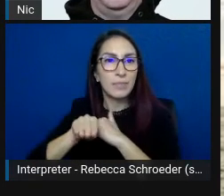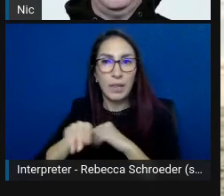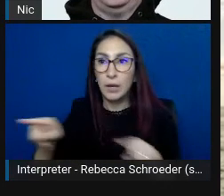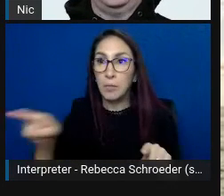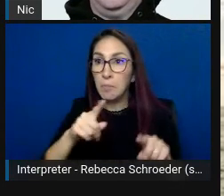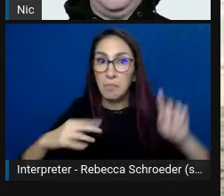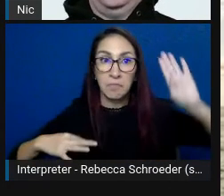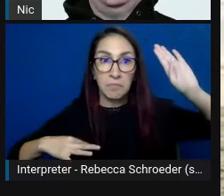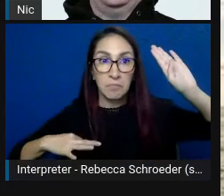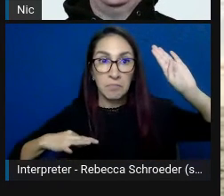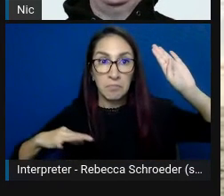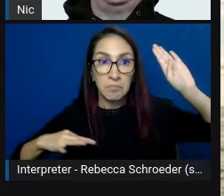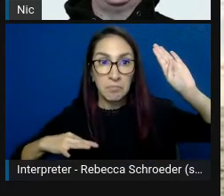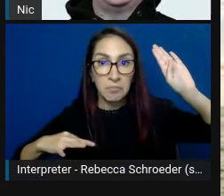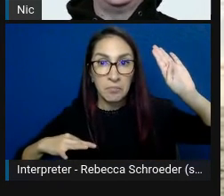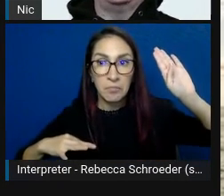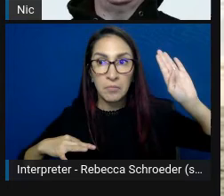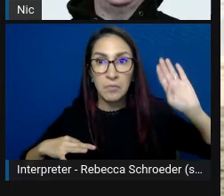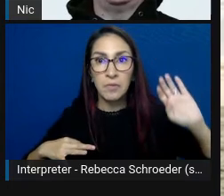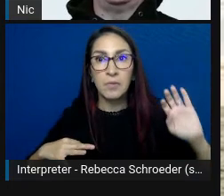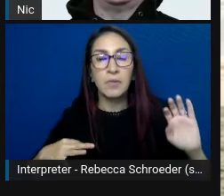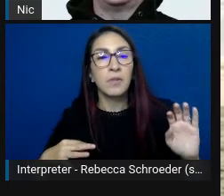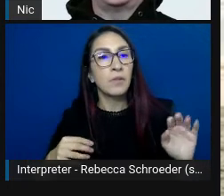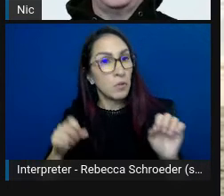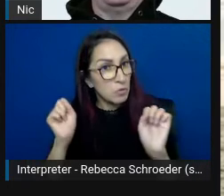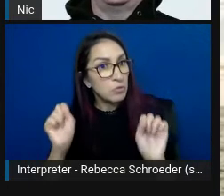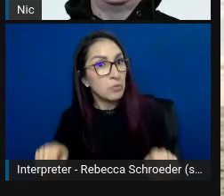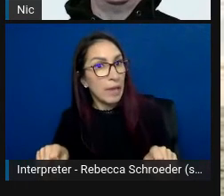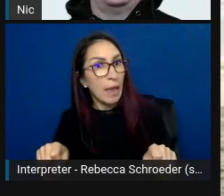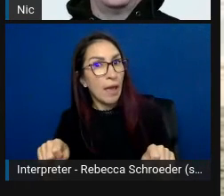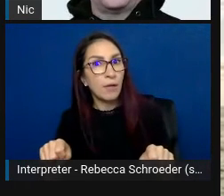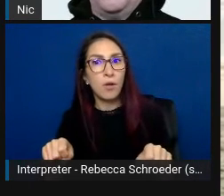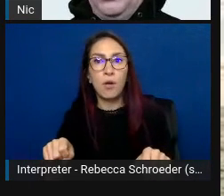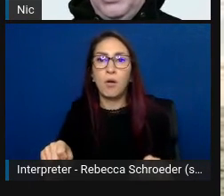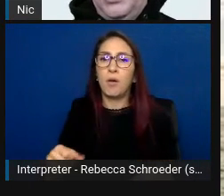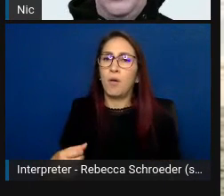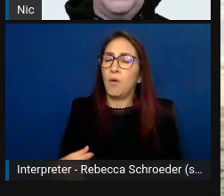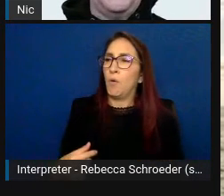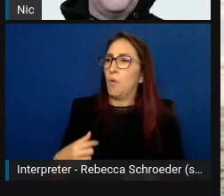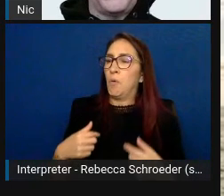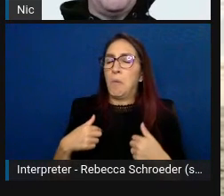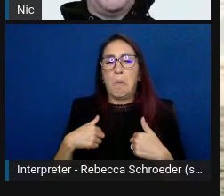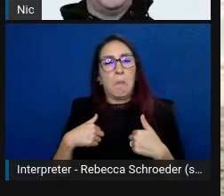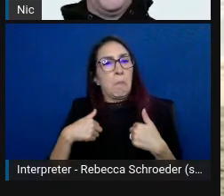That's what you can do if you're not that person who wants to be an accessibility champion.